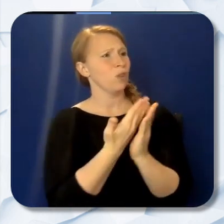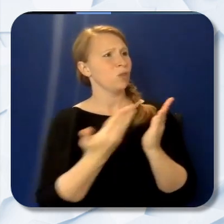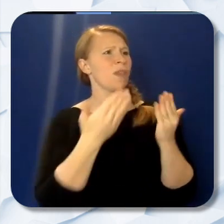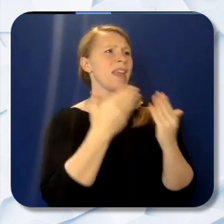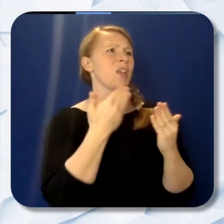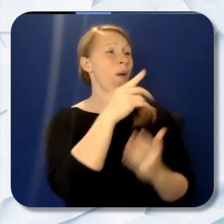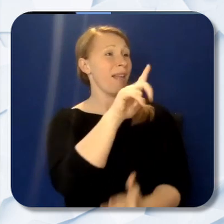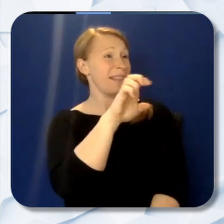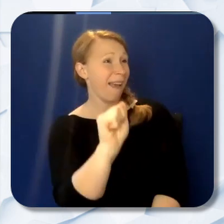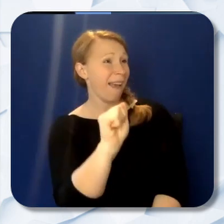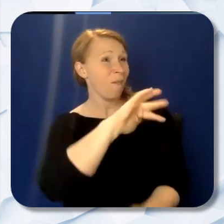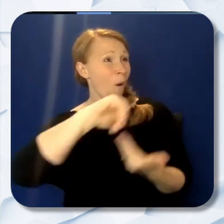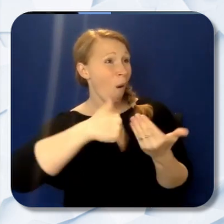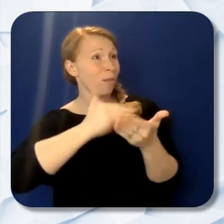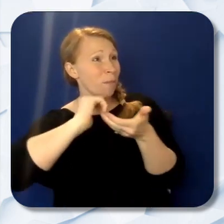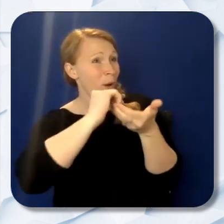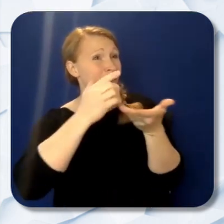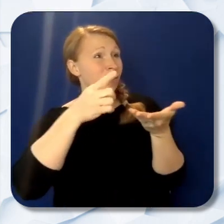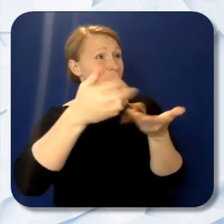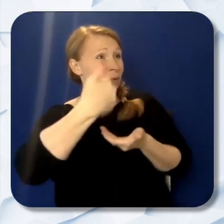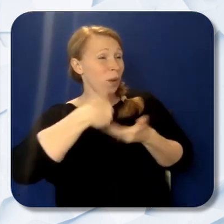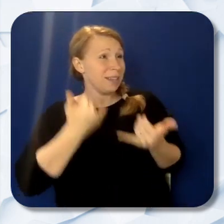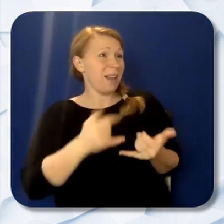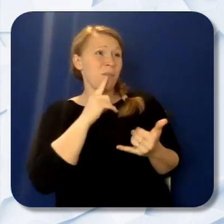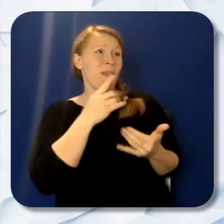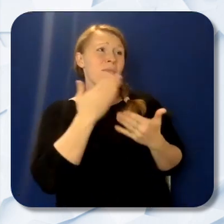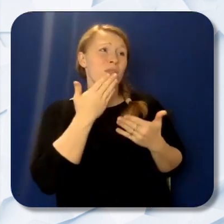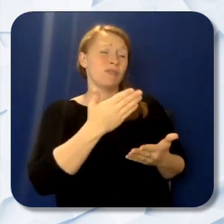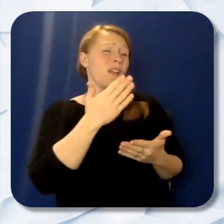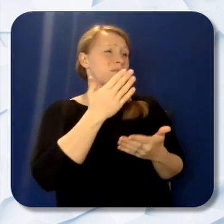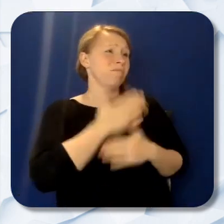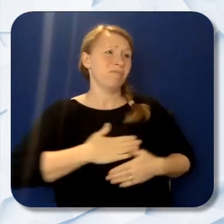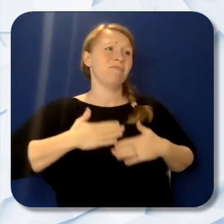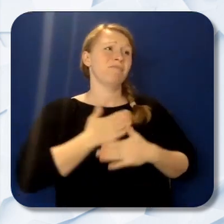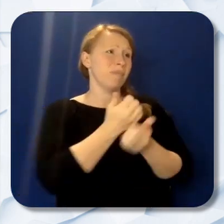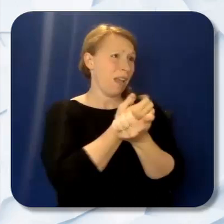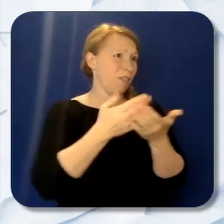our partners are on the call, really appreciate. Uh all you've uh shared here with us today as well